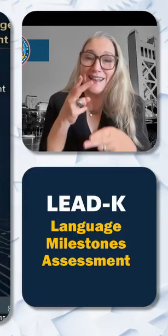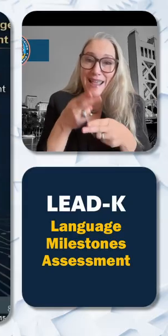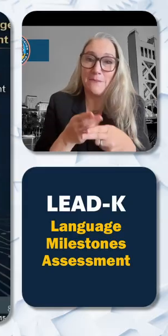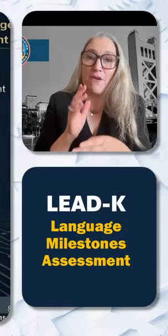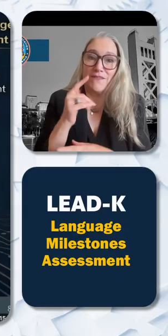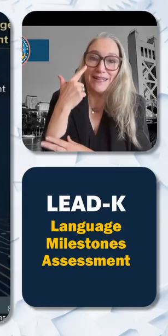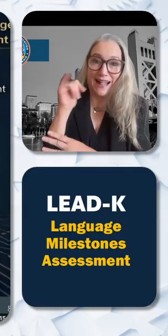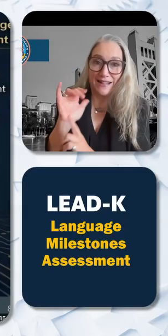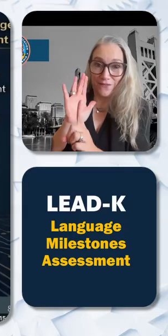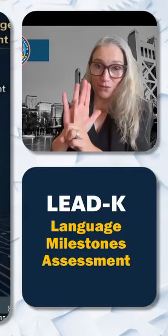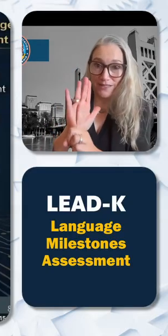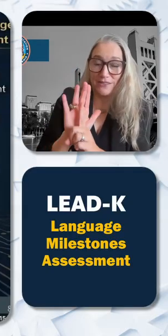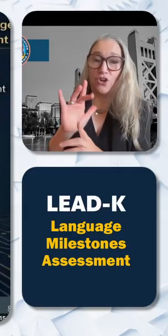Now, moving on to the slide in the middle there